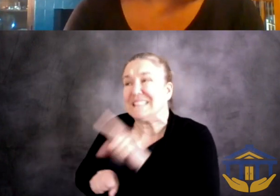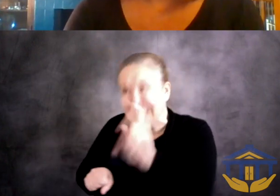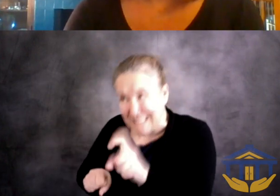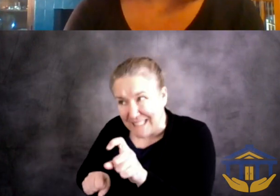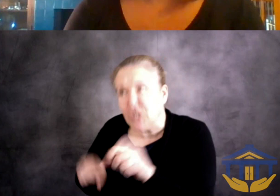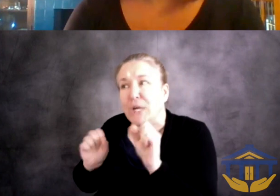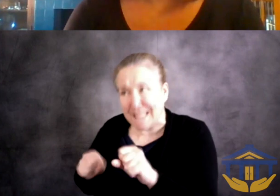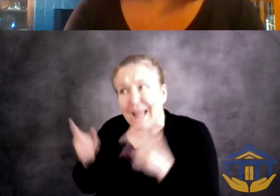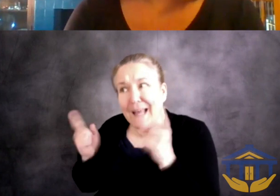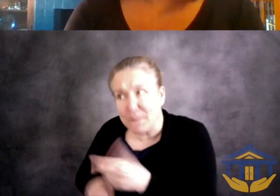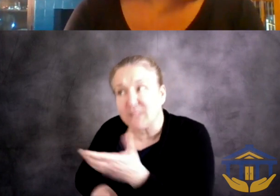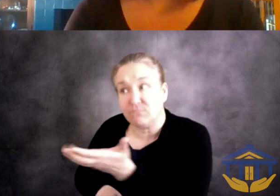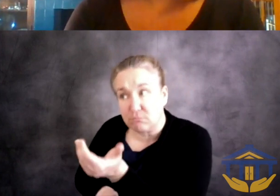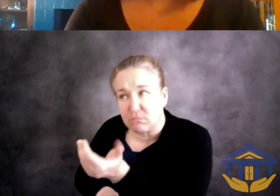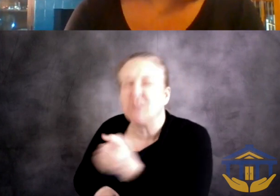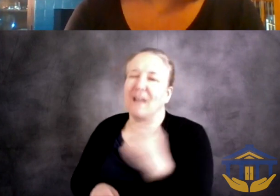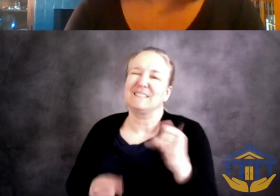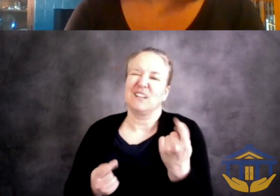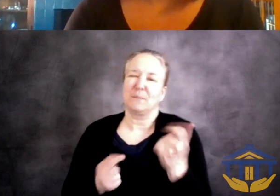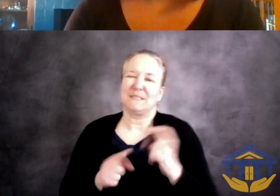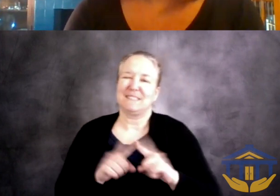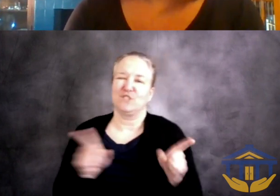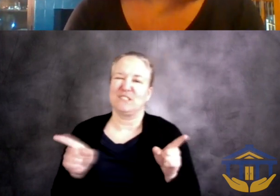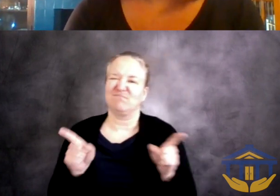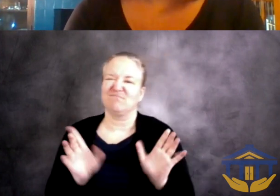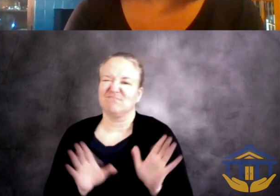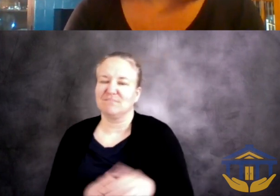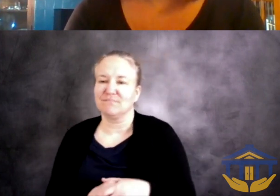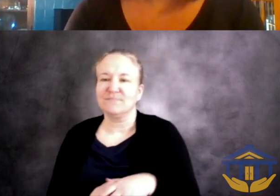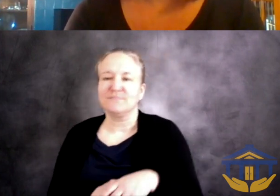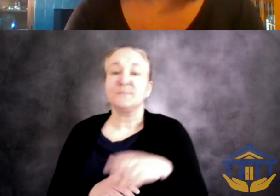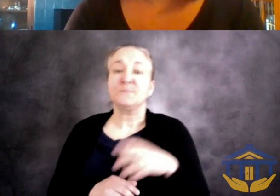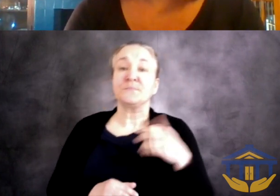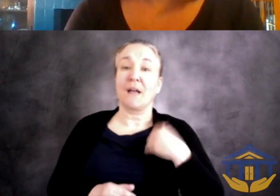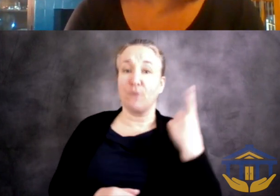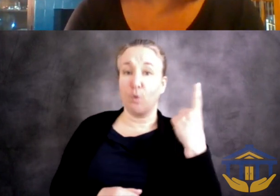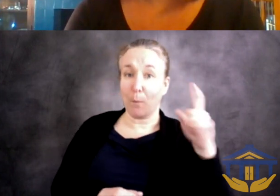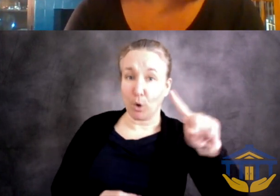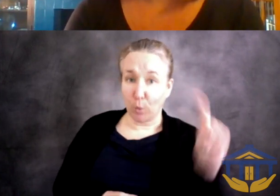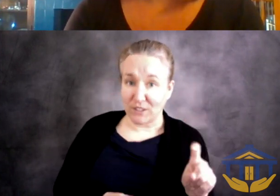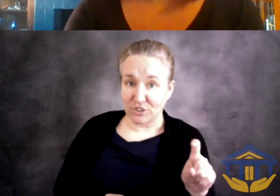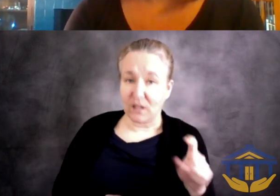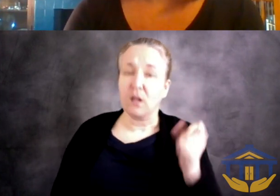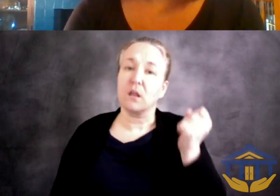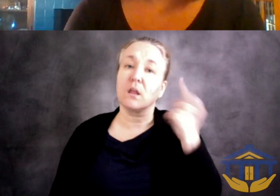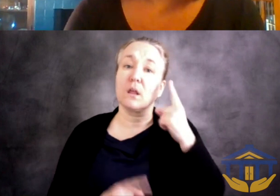that's a little bit different. I have one more question and it's really just about if you're